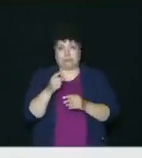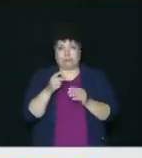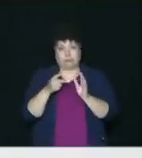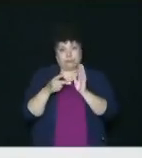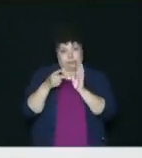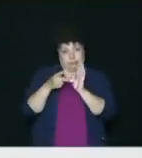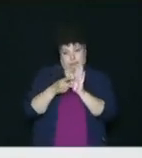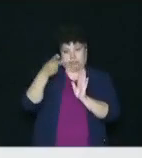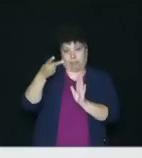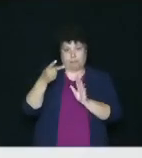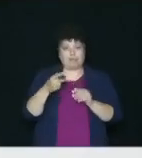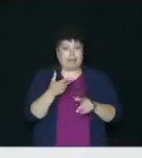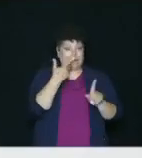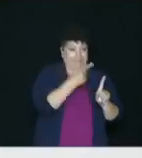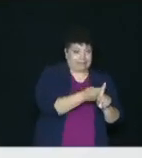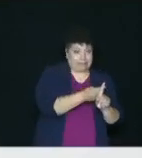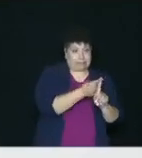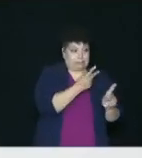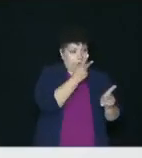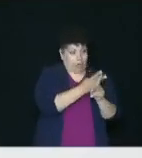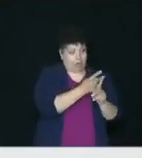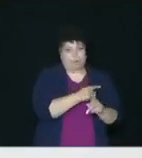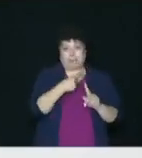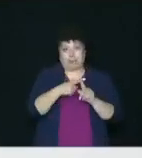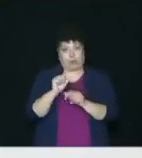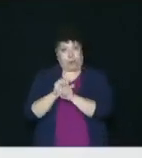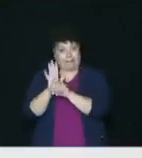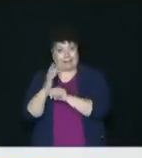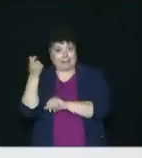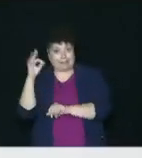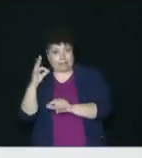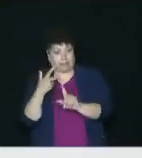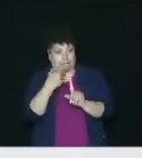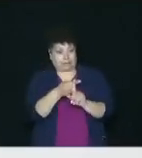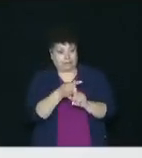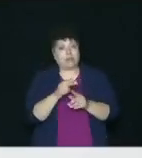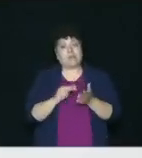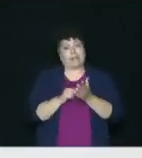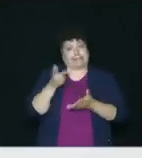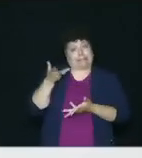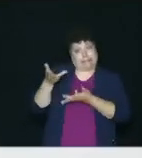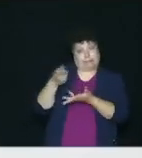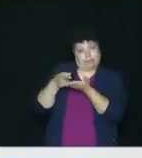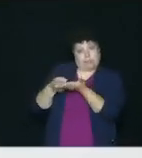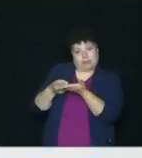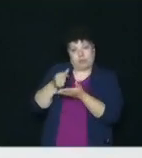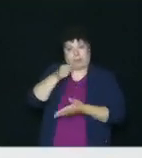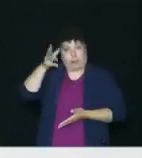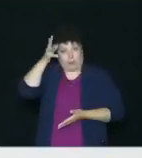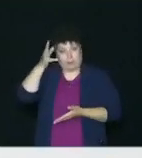NONCOVID-19 VACCINE. THERE MIGHT BE CIRCUMSTANCES WHEN IT IS NECESSARY FOR THIS --